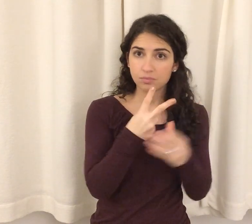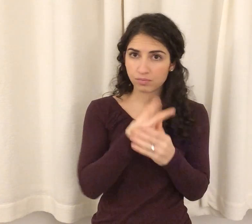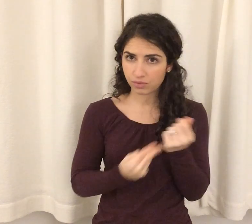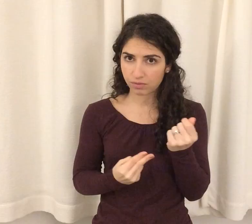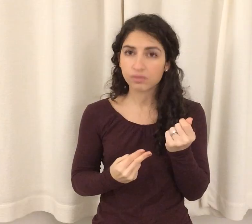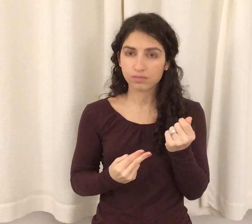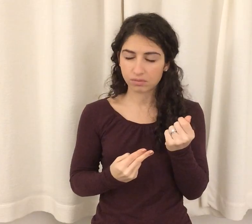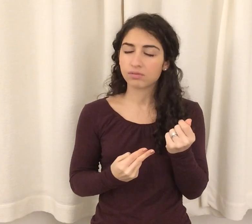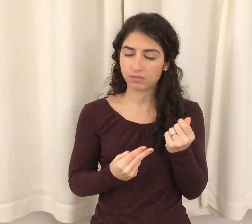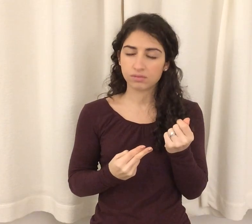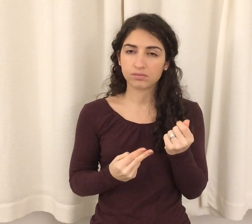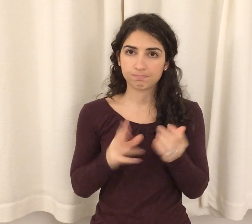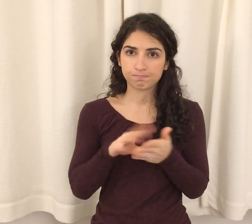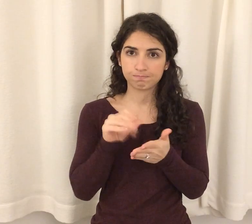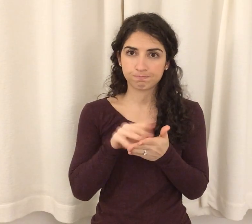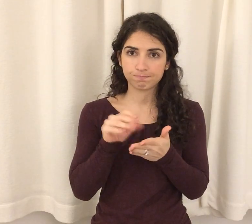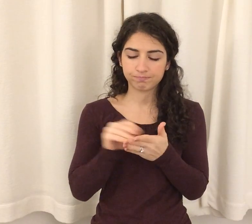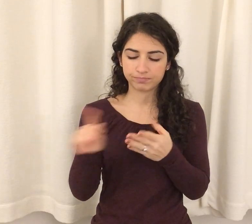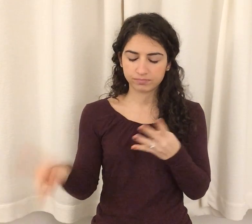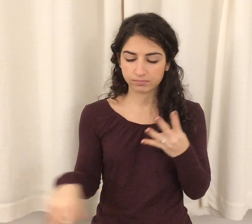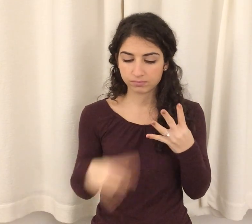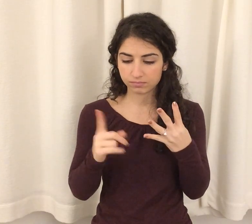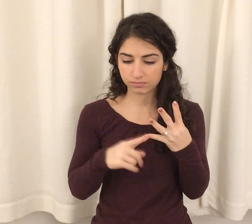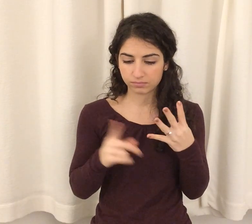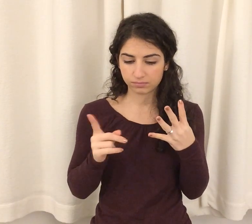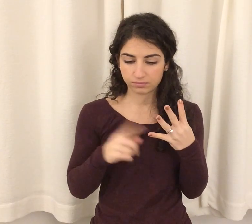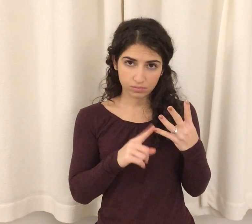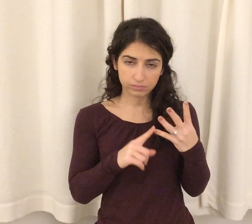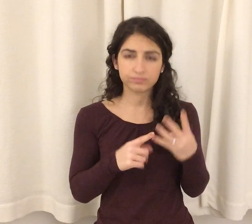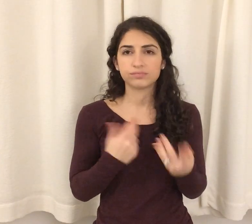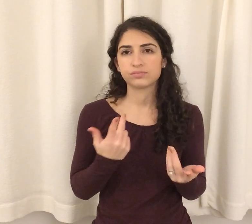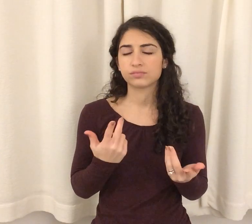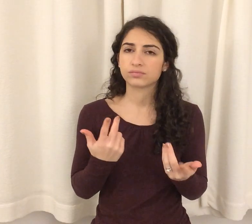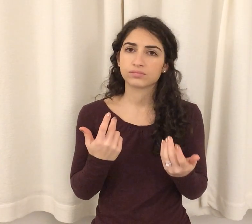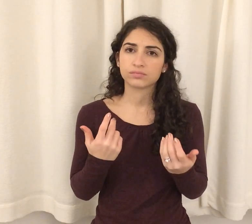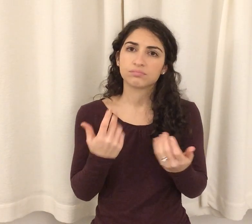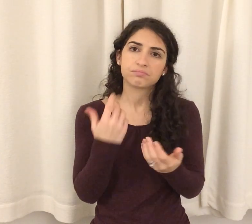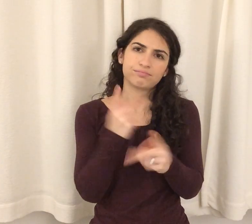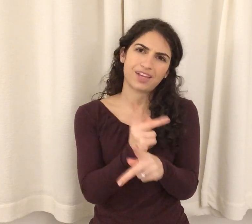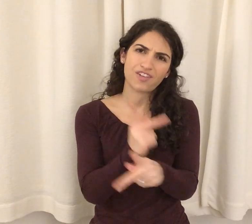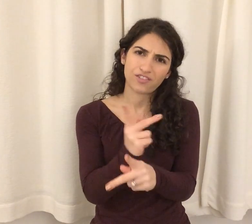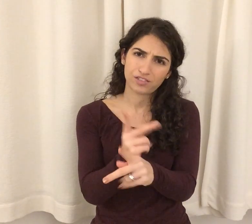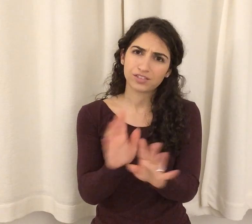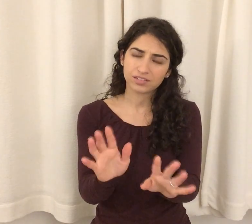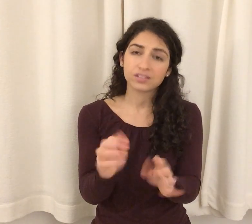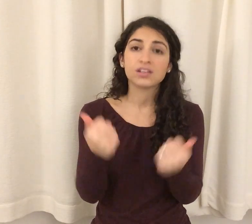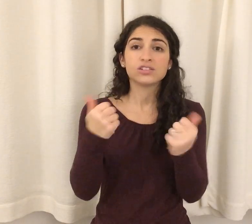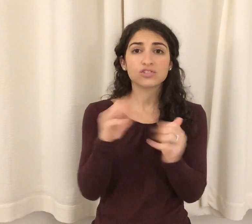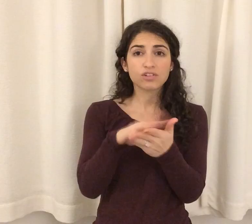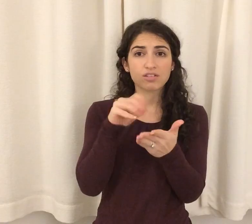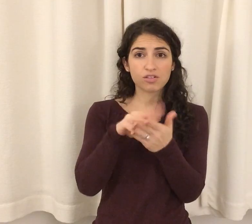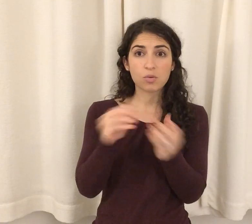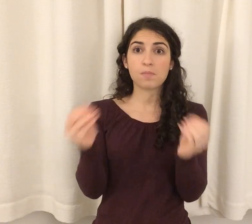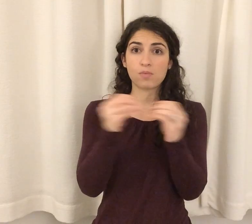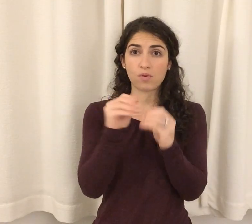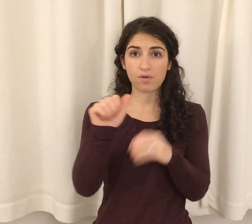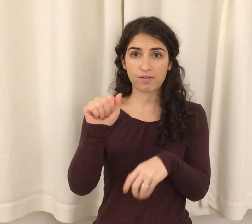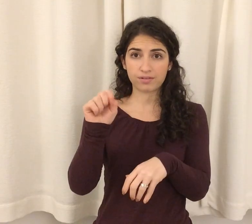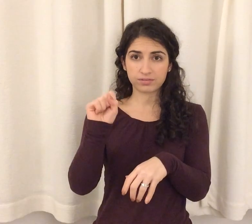It's good also to learn fingerspelling and numbers! and 4: Just be careful; try to learn